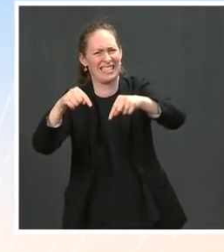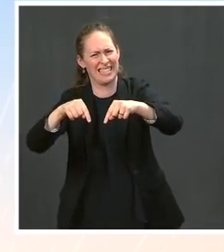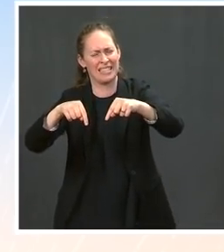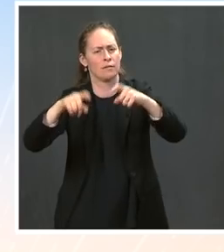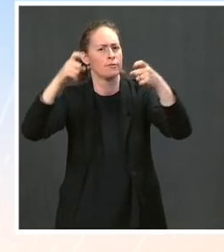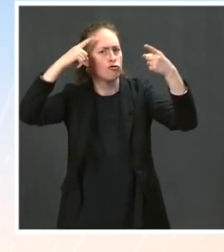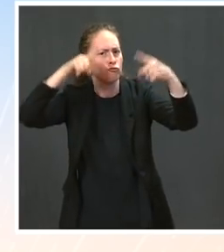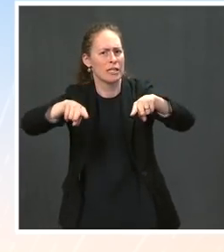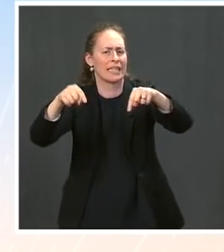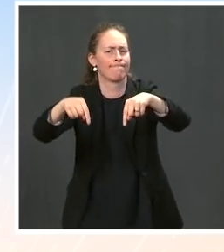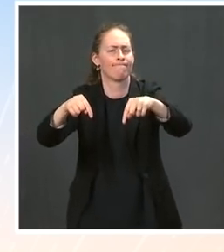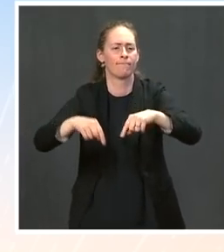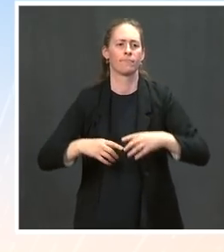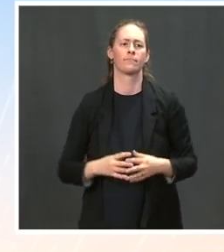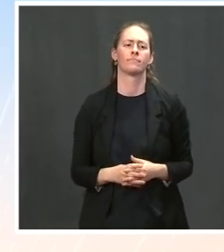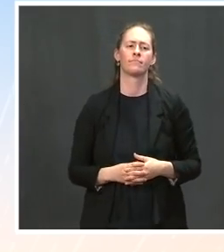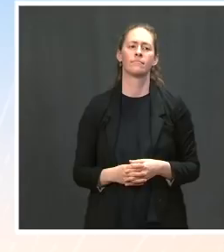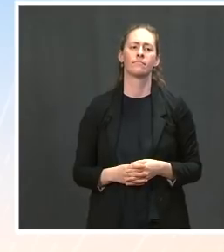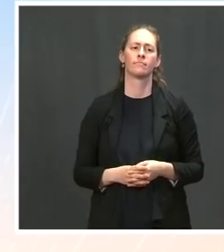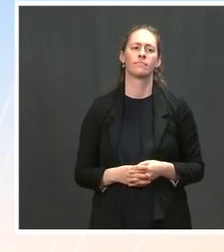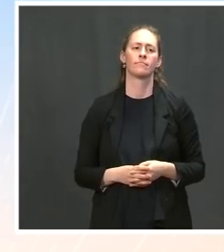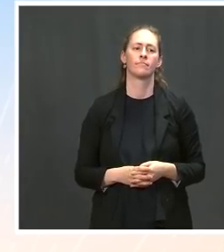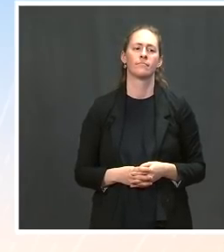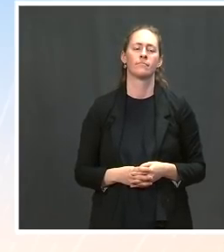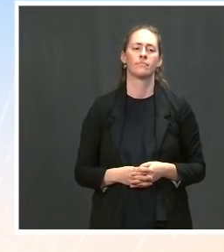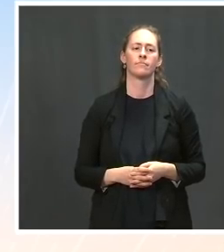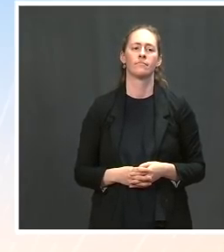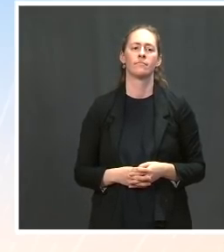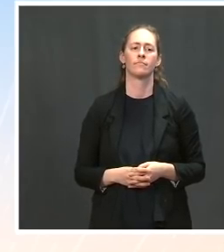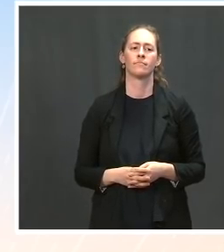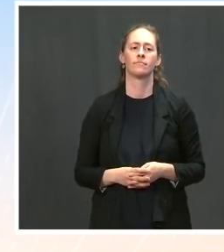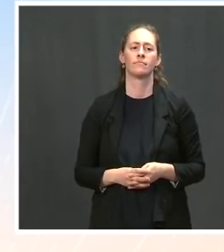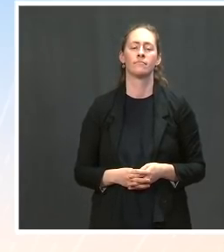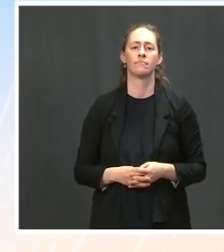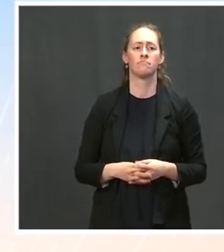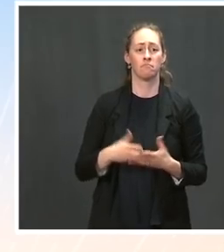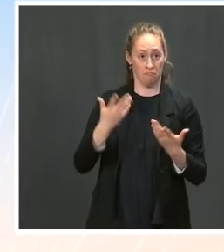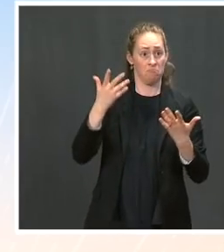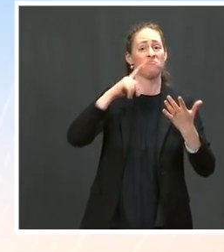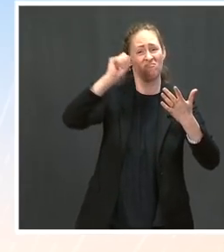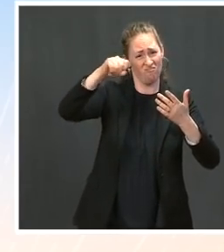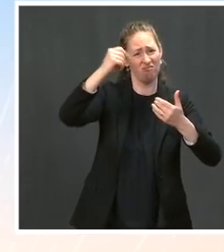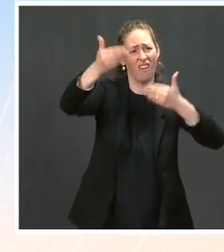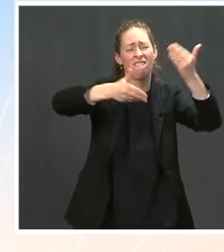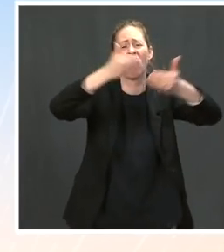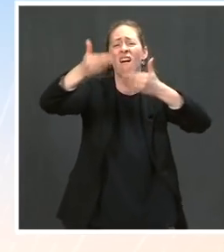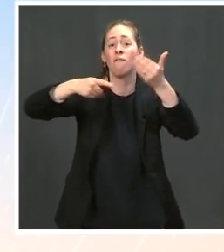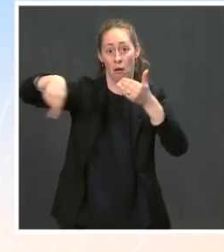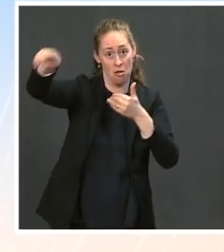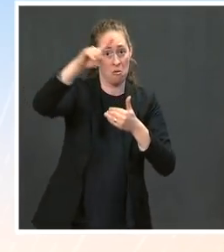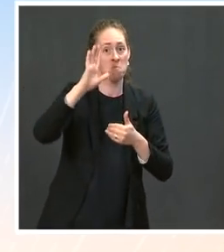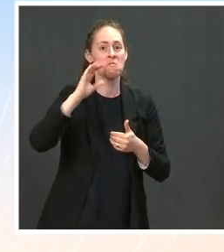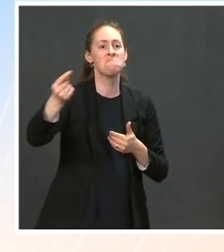Ms. Psaki: I believe that almost every leader who was invited is attending, but they'll give you more of a rundown of that later this evening